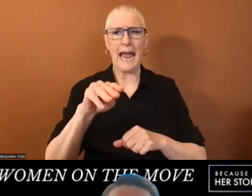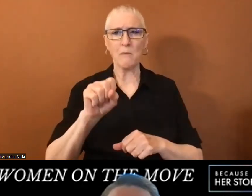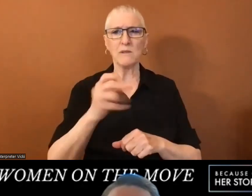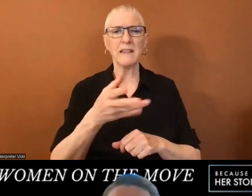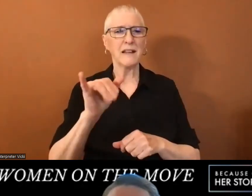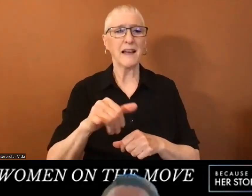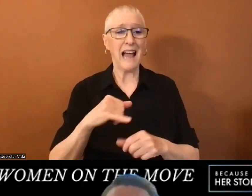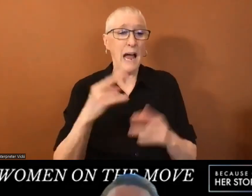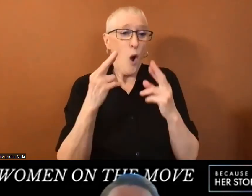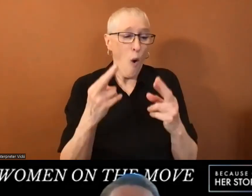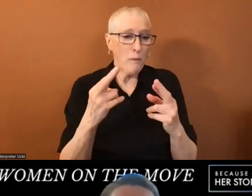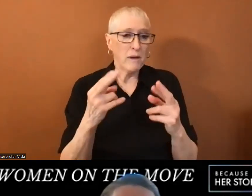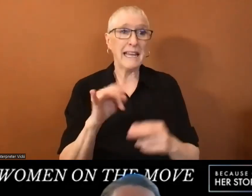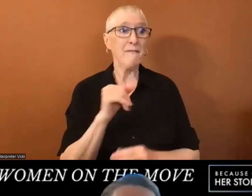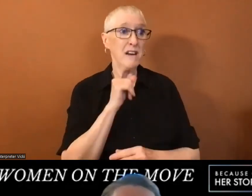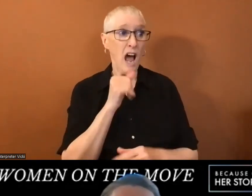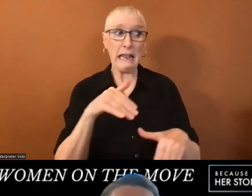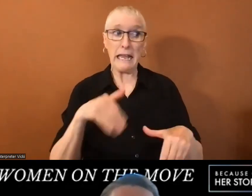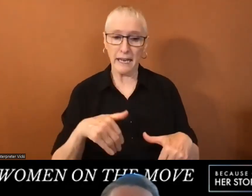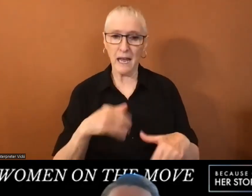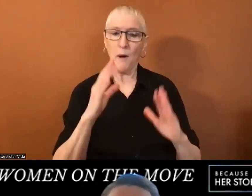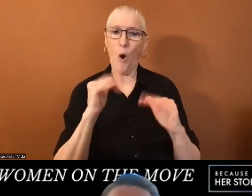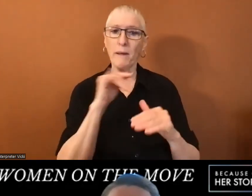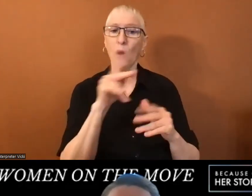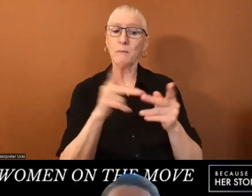if there's not that... someday, you know, those positions, you know, it's a woman that they're